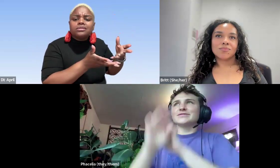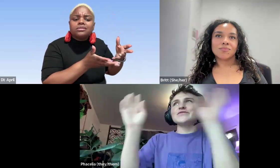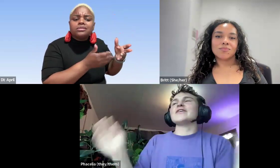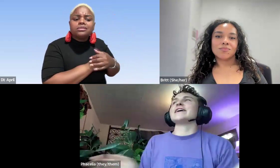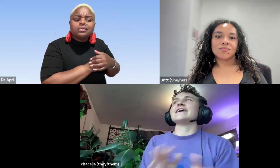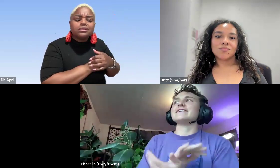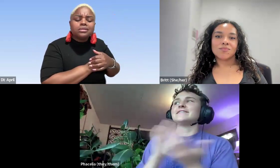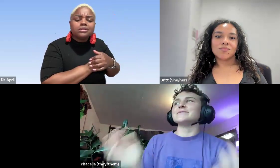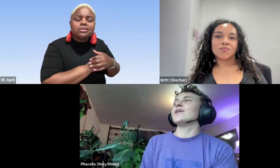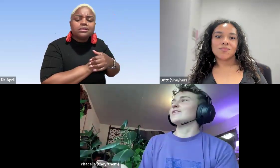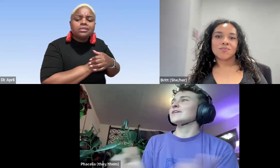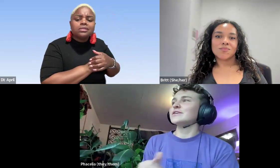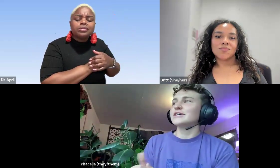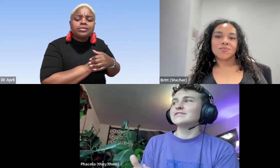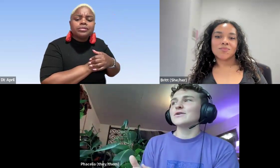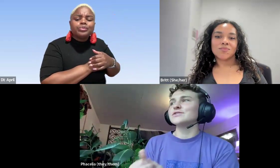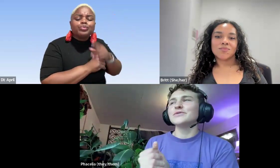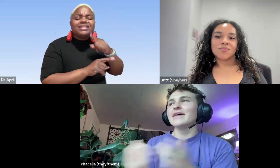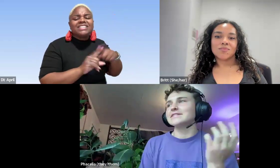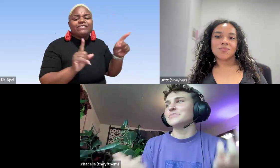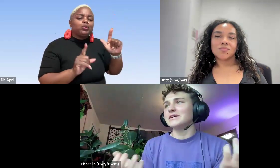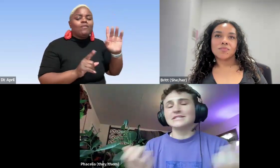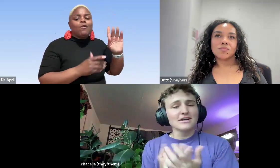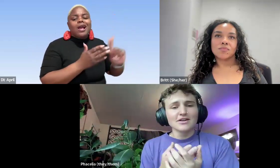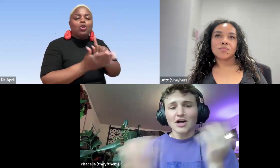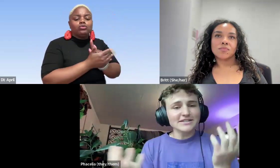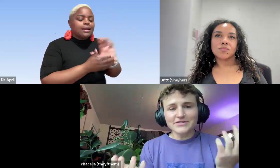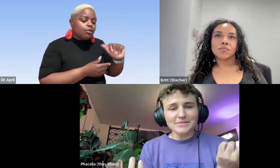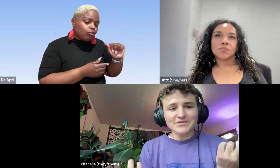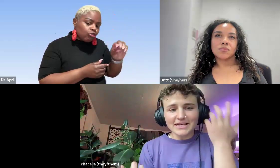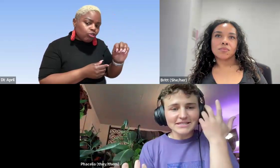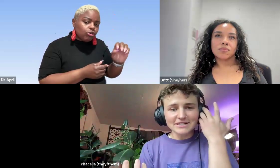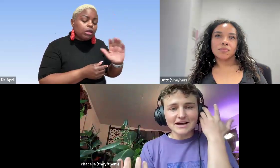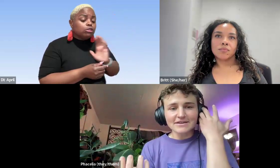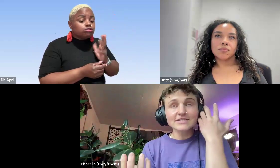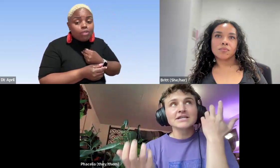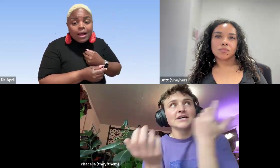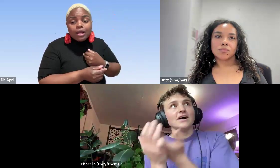She has 24-hour care. Her team is all, like, queer trans folks who have experienced lots of different types of violence in their lives.